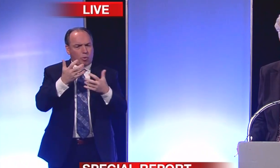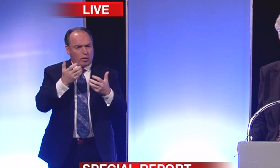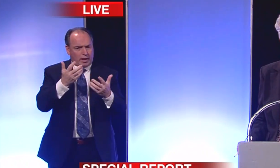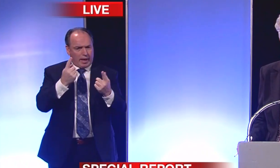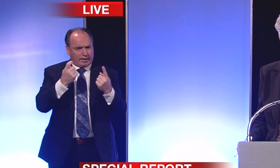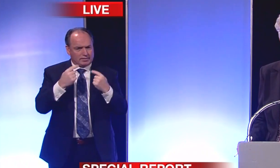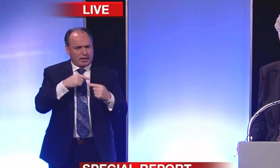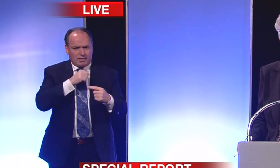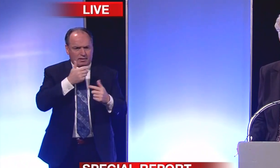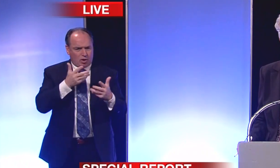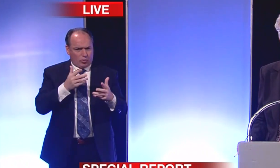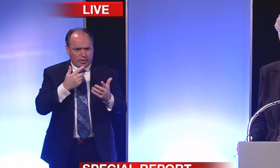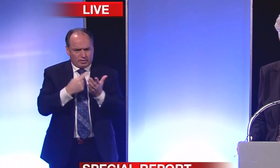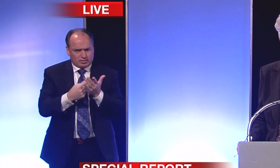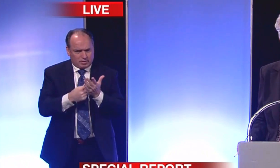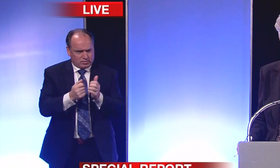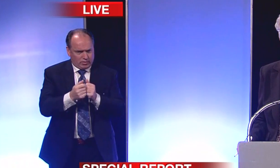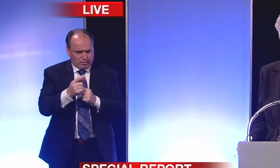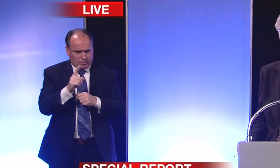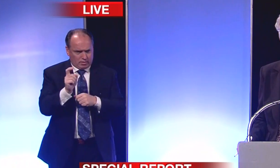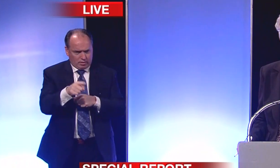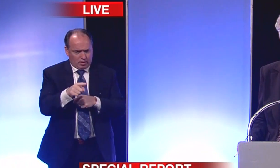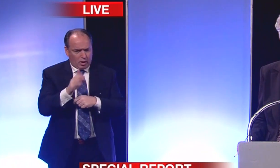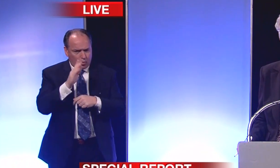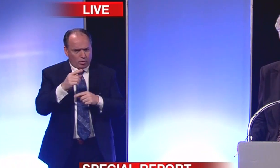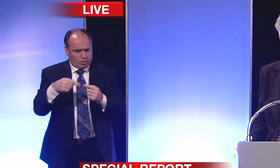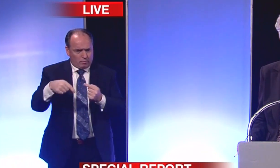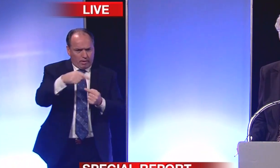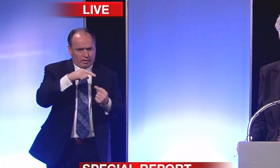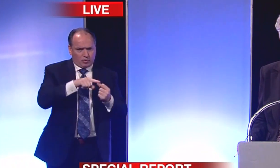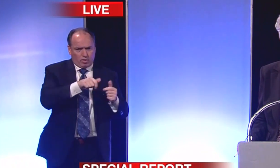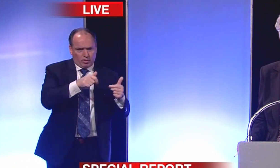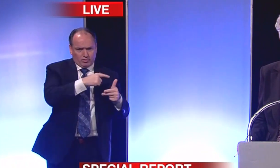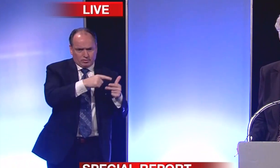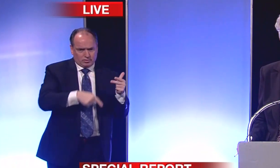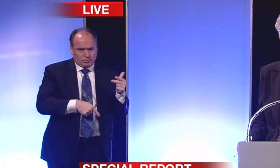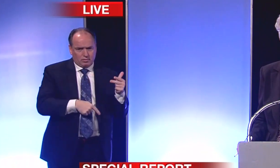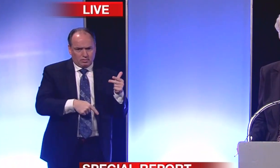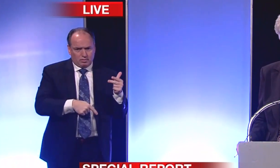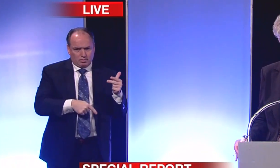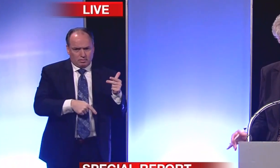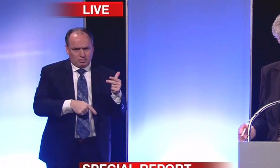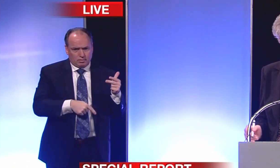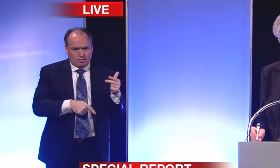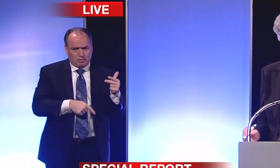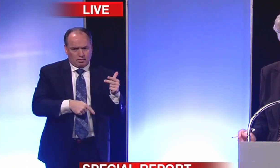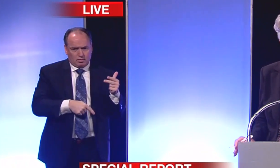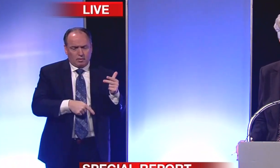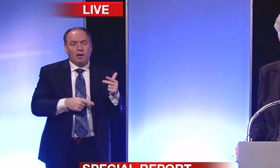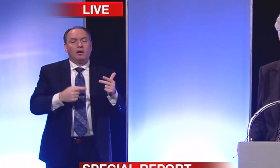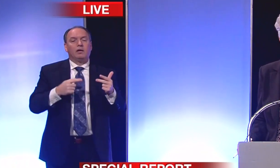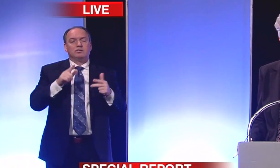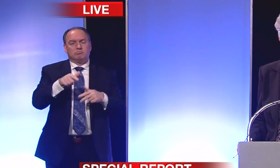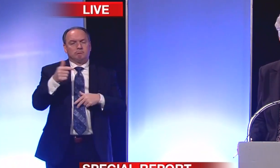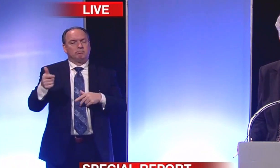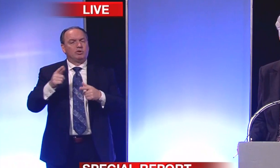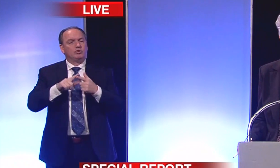THINKING ABOUT. IS THERE ANY OTHER MEDIA OUTLET ON THIS CALL? LIKE TO ASK A QUESTION THAT I